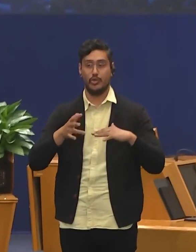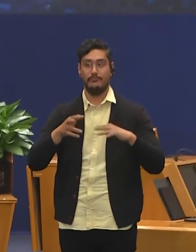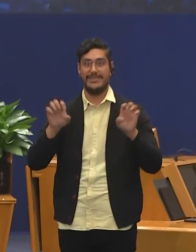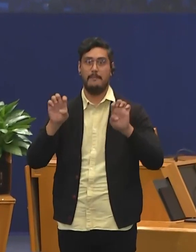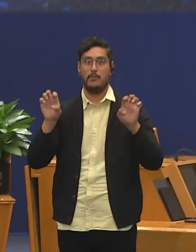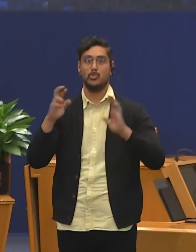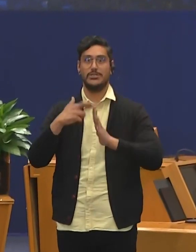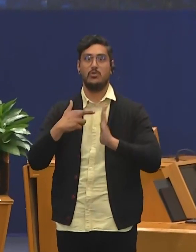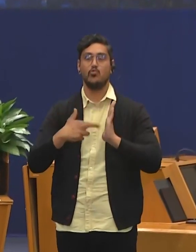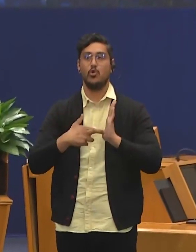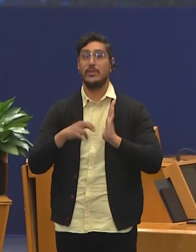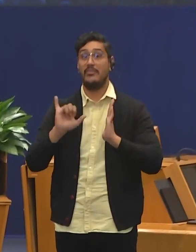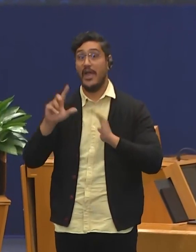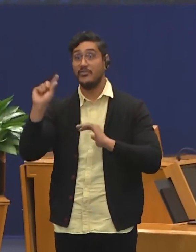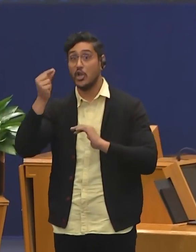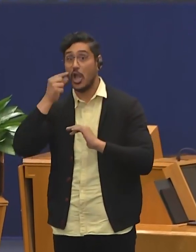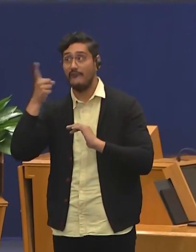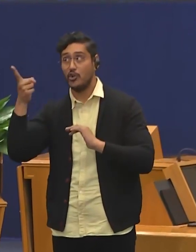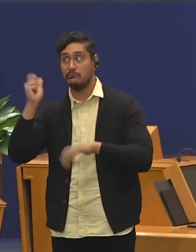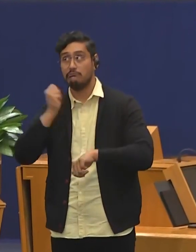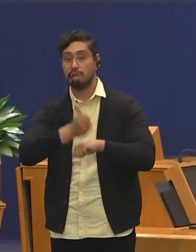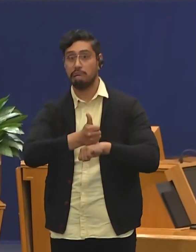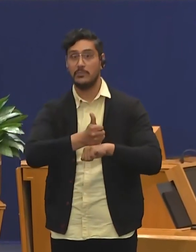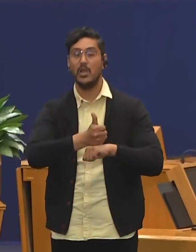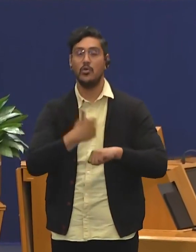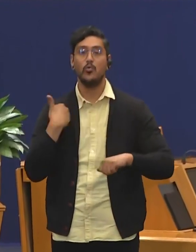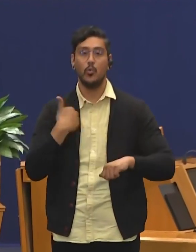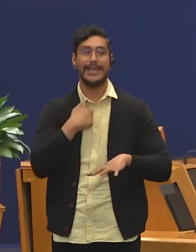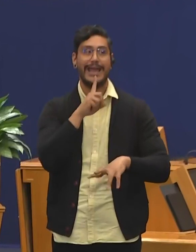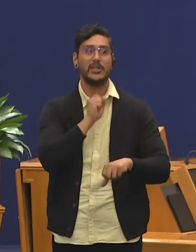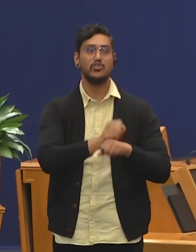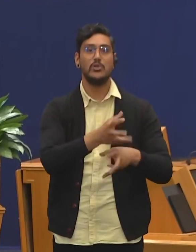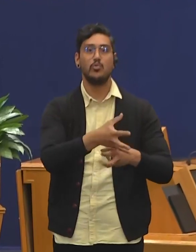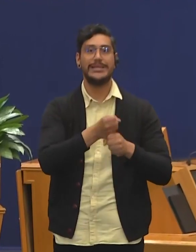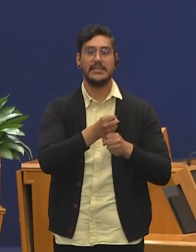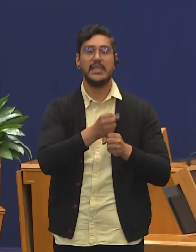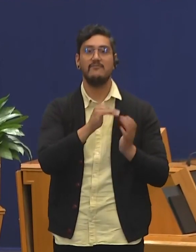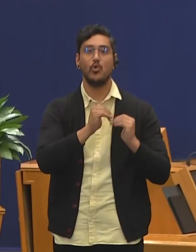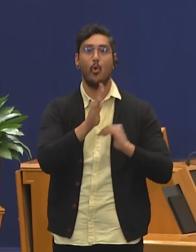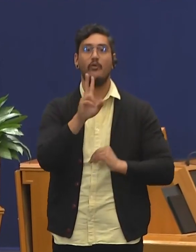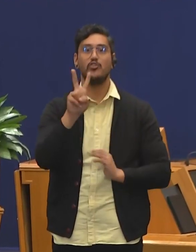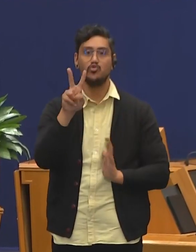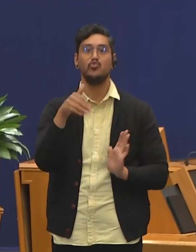FIRST TIME UNDER THE EMERGENCY RULES THAT THE GOVERNOR PUT